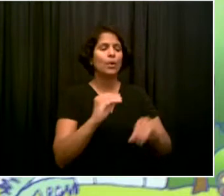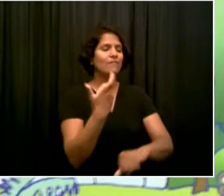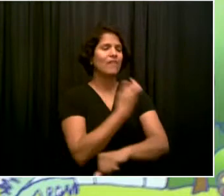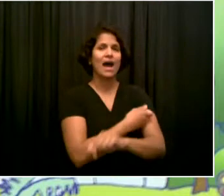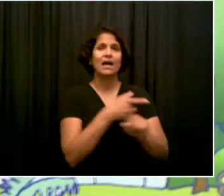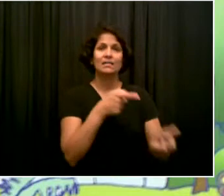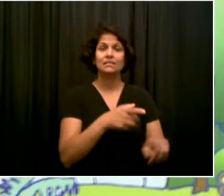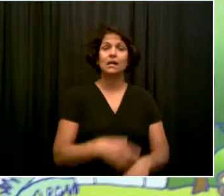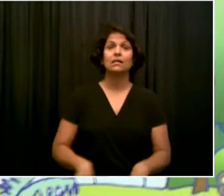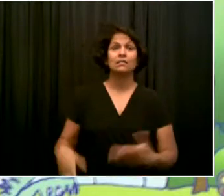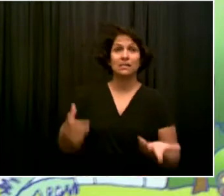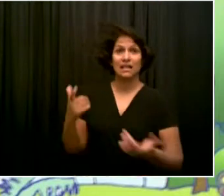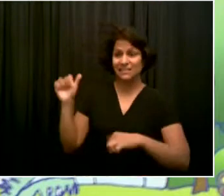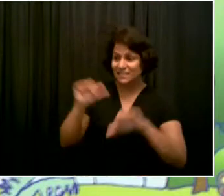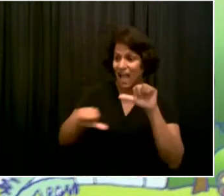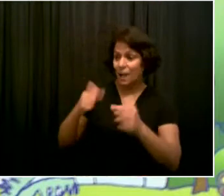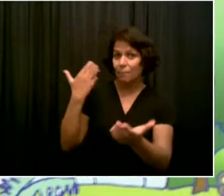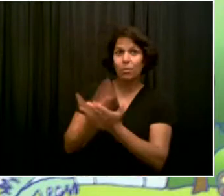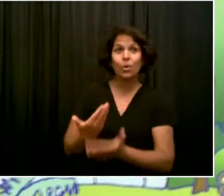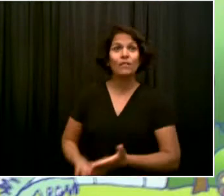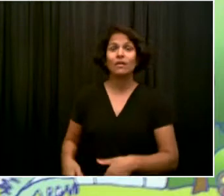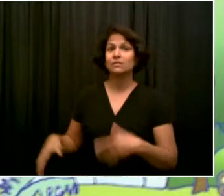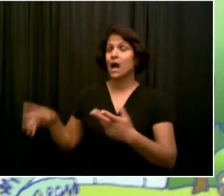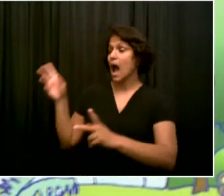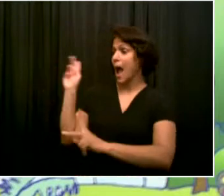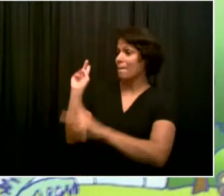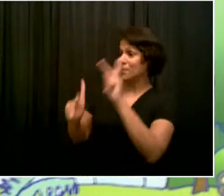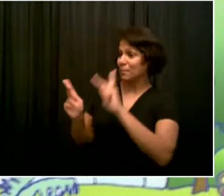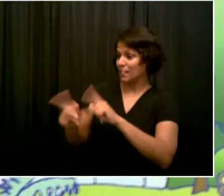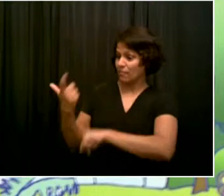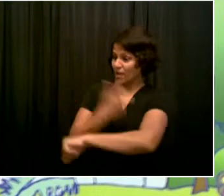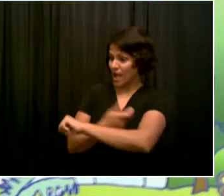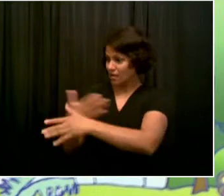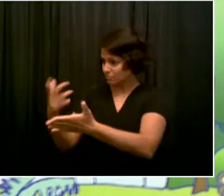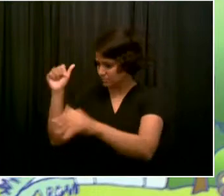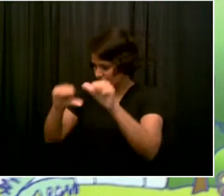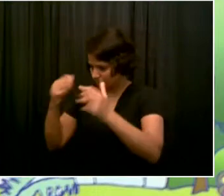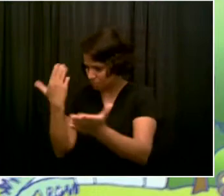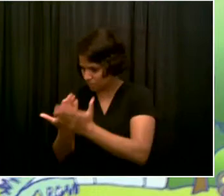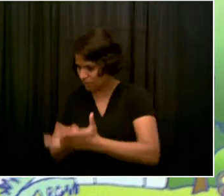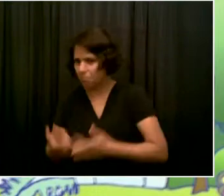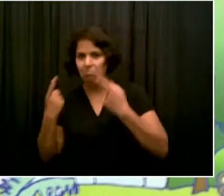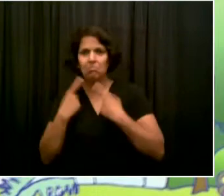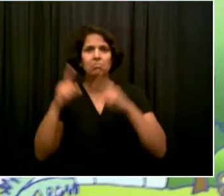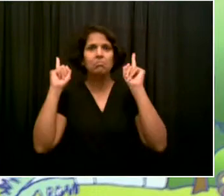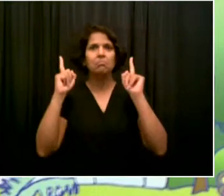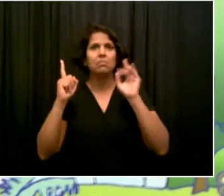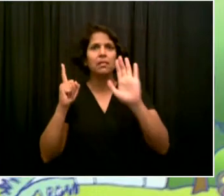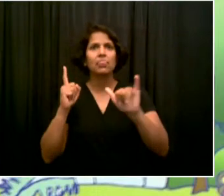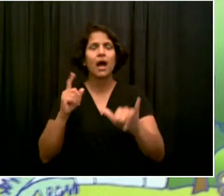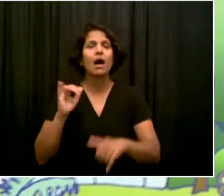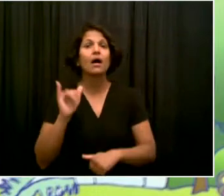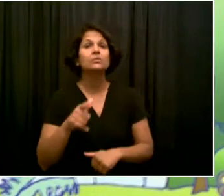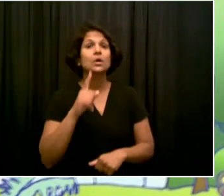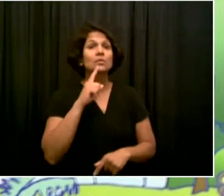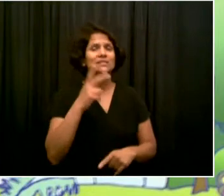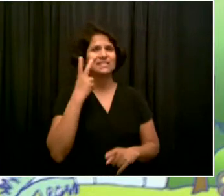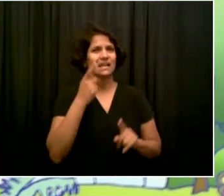WE HAVE PROVIDED ALL THE PROOF NEEDED, NOW IT'S TIME FOR CLEAR ROLES AND THAT THE SHAPE OF